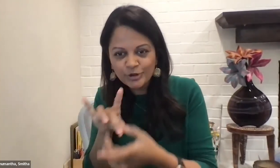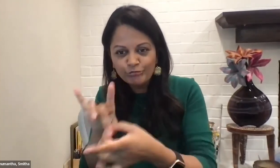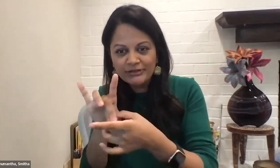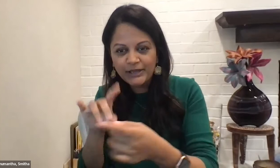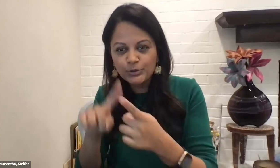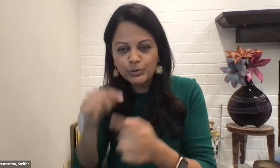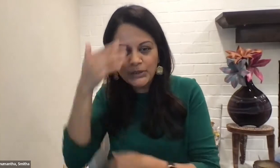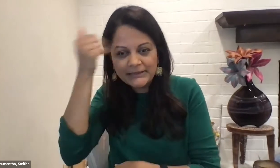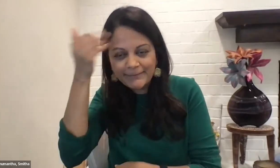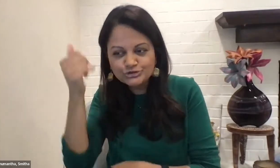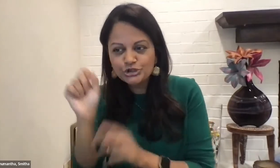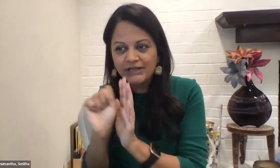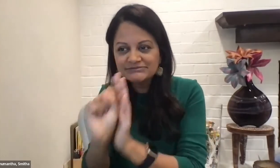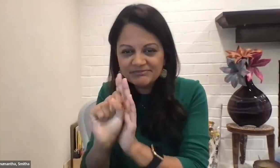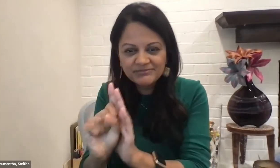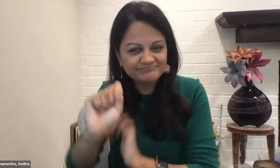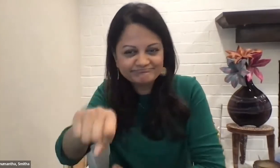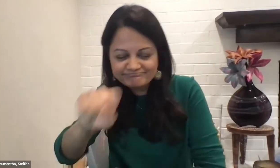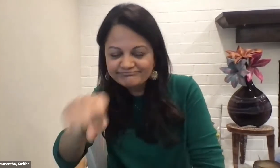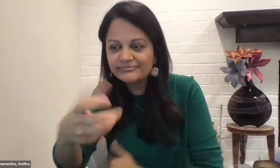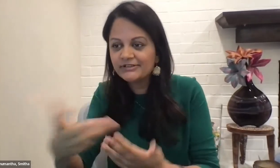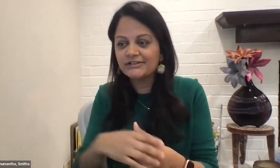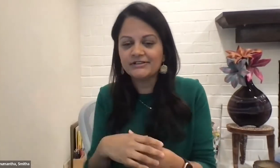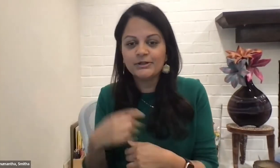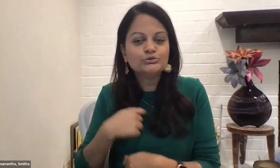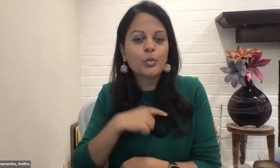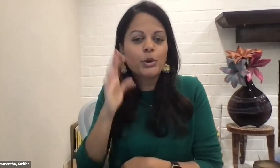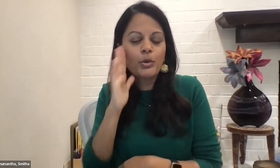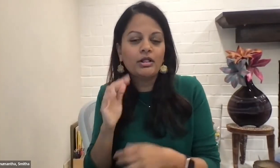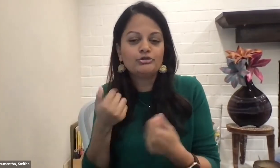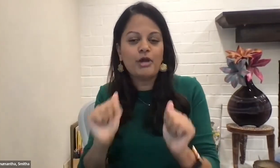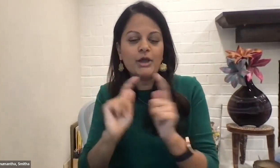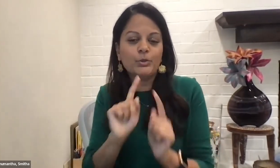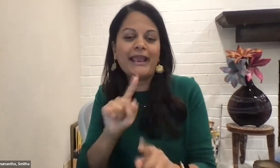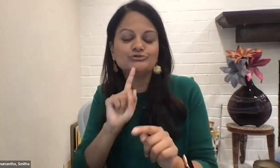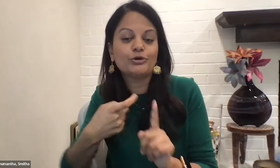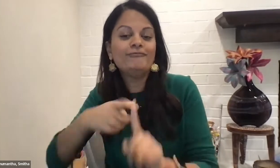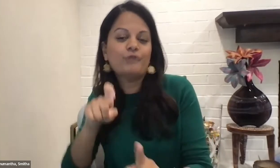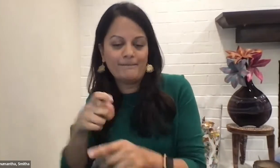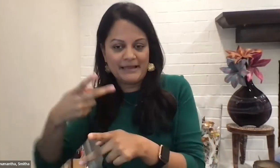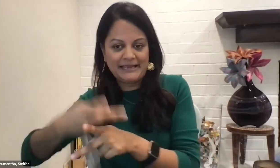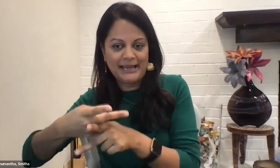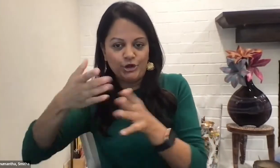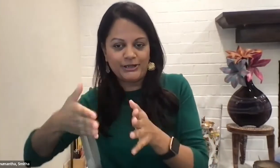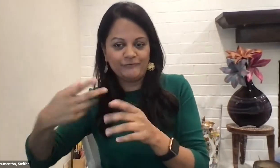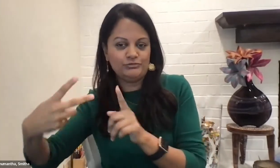I do see a whole bunch of questions related to dementia and symptoms of dementia, and we're going to try to answer that